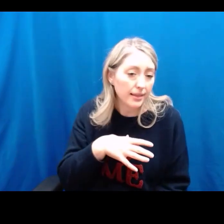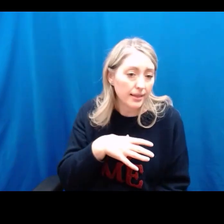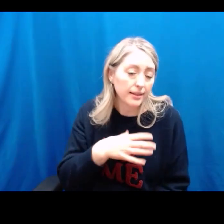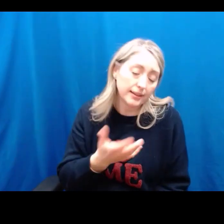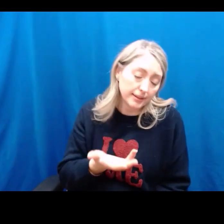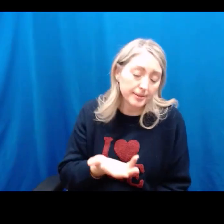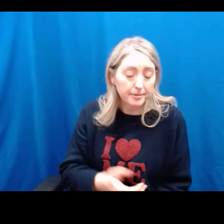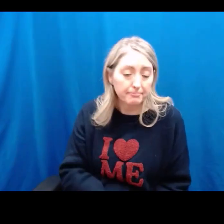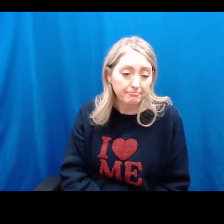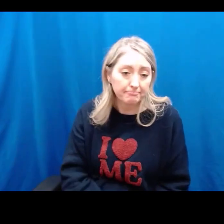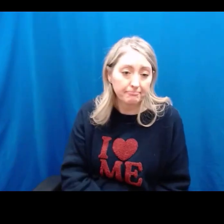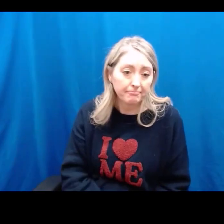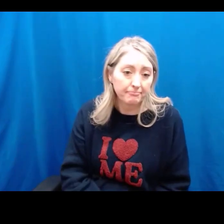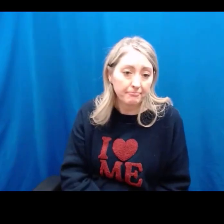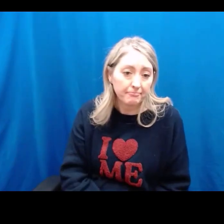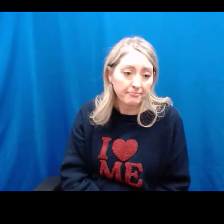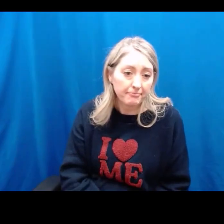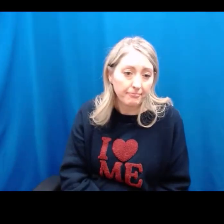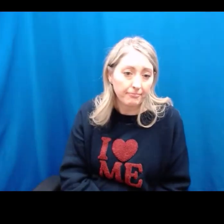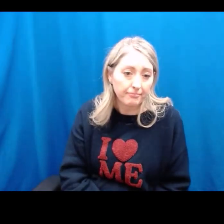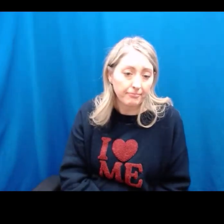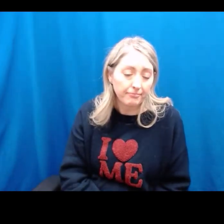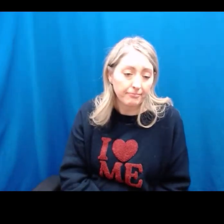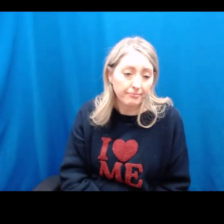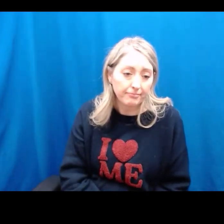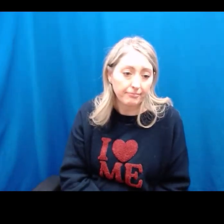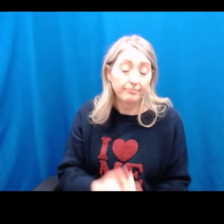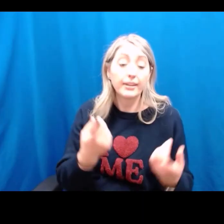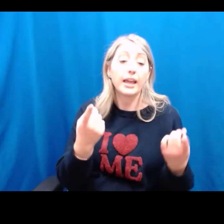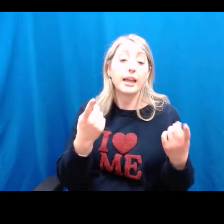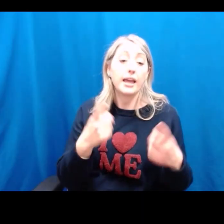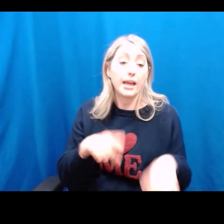they are no longer able to keep up socially. That becomes the